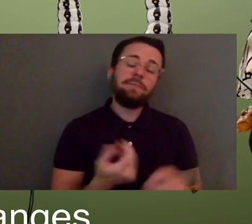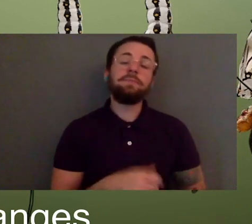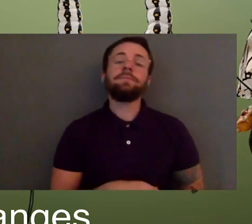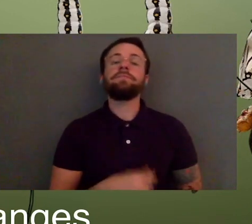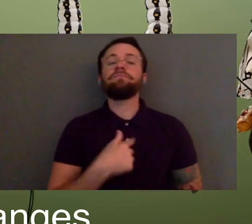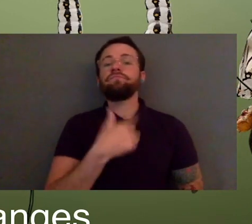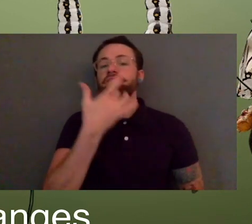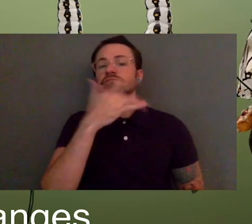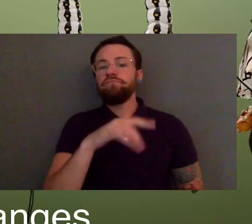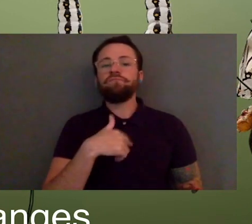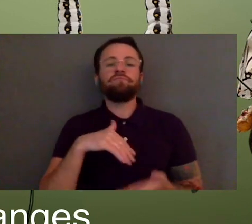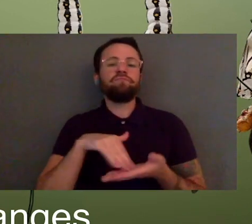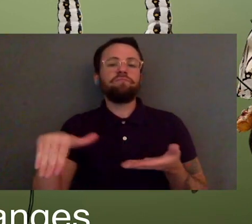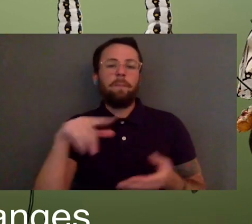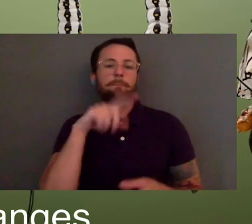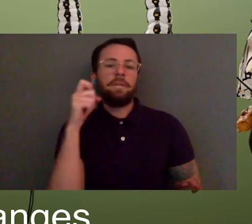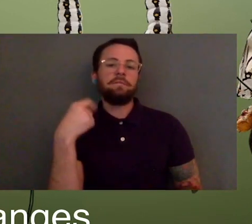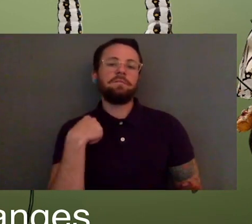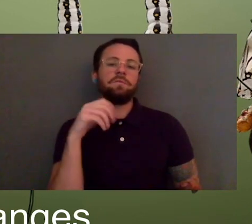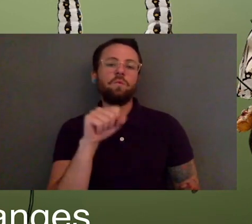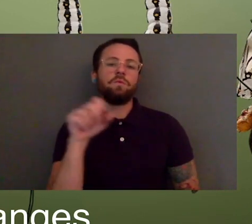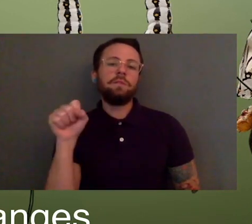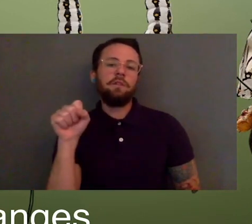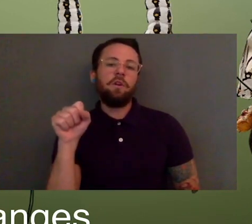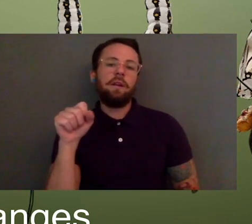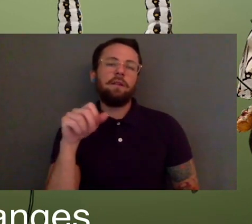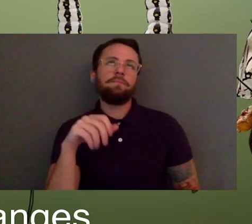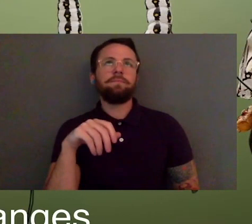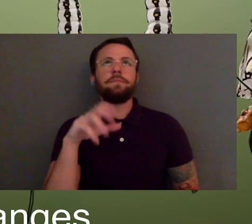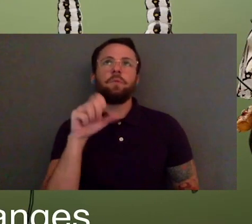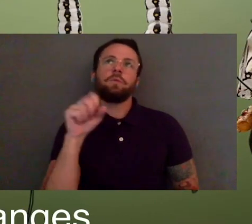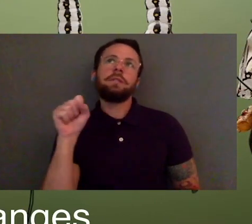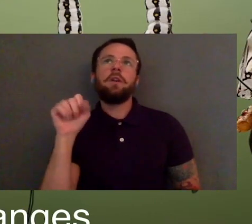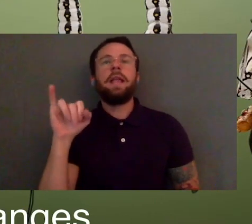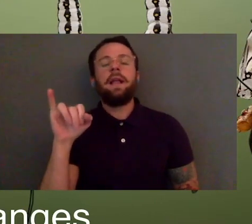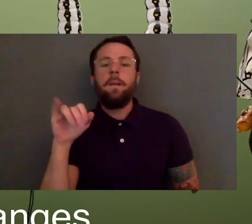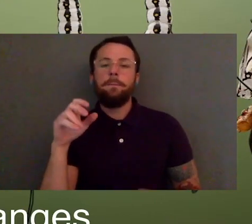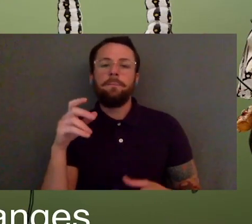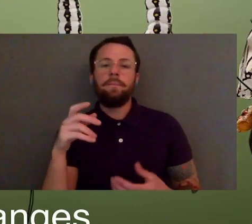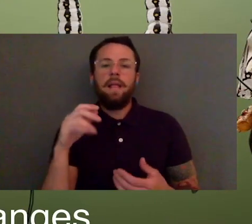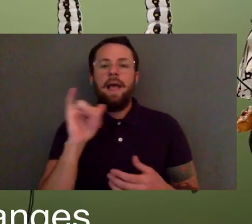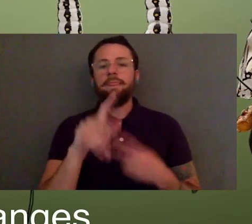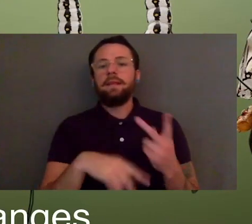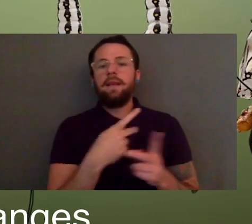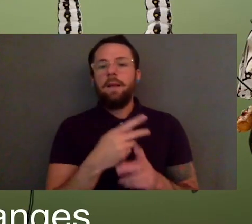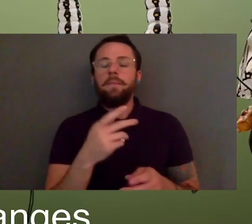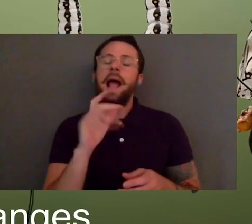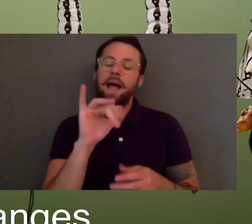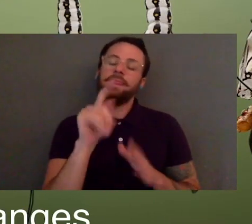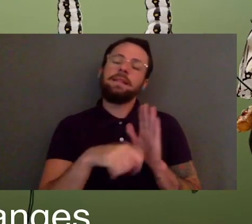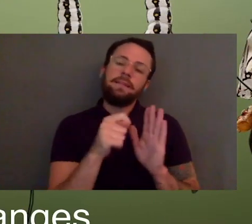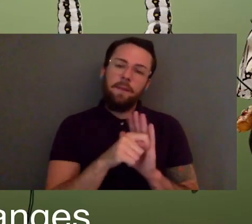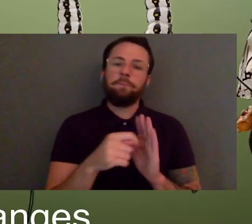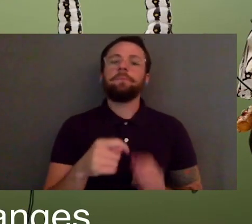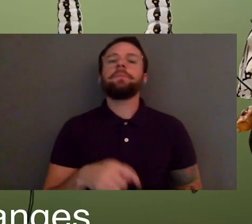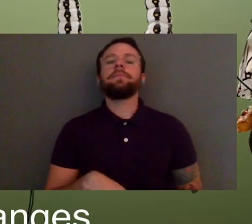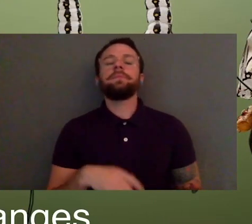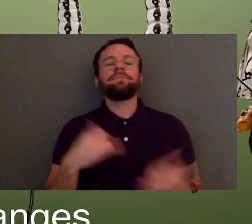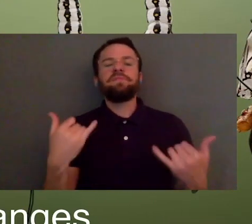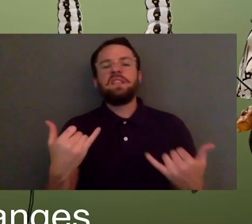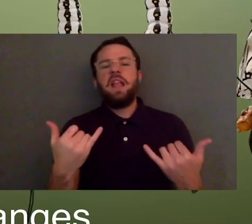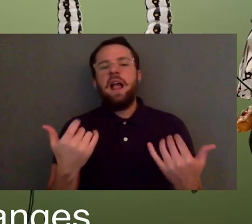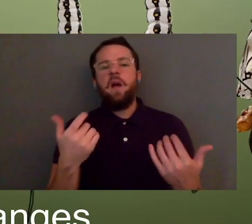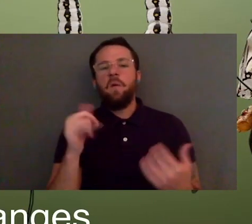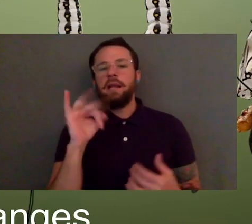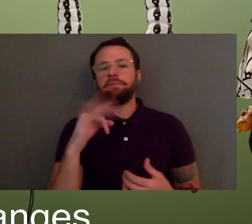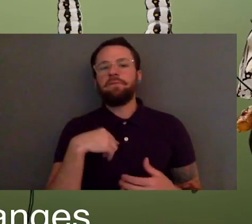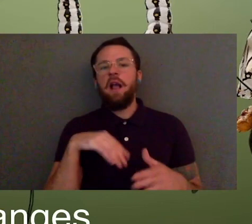States, in some states, other states are -- they don't charge for that type of procedure.